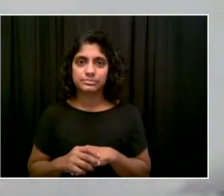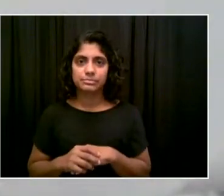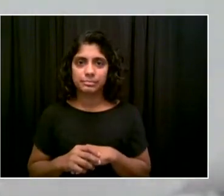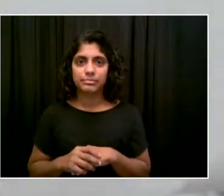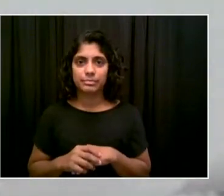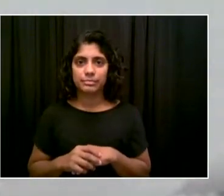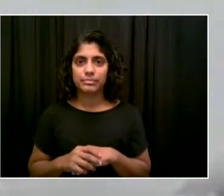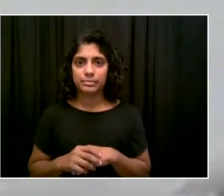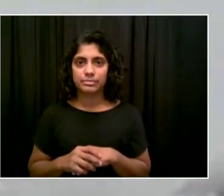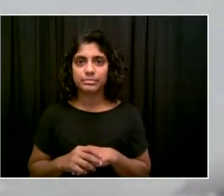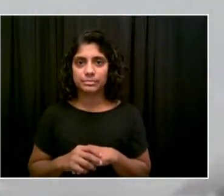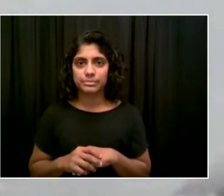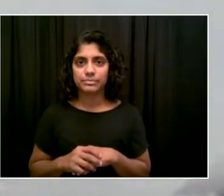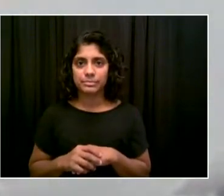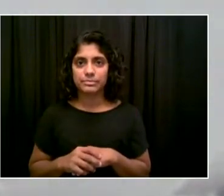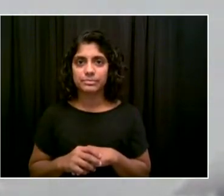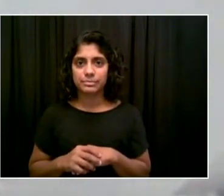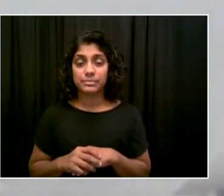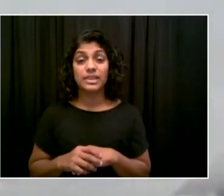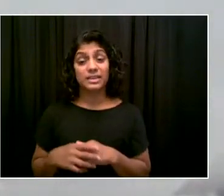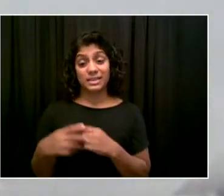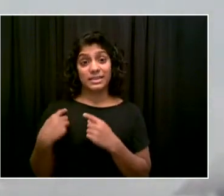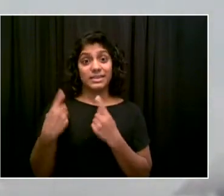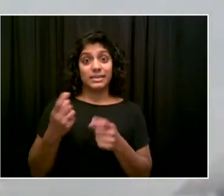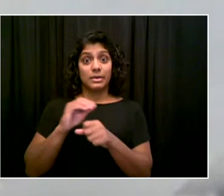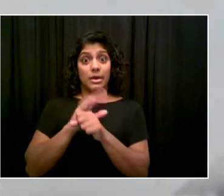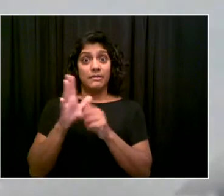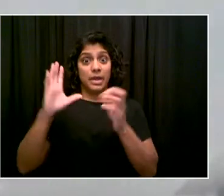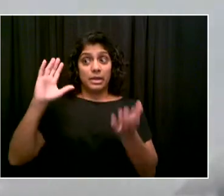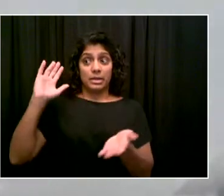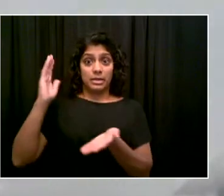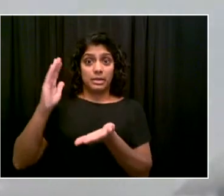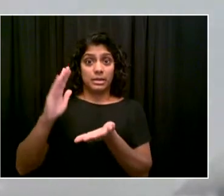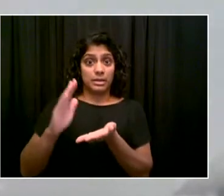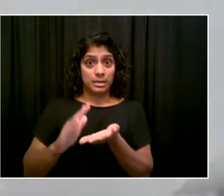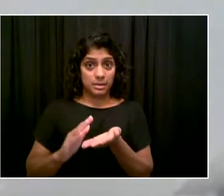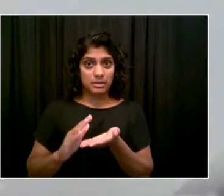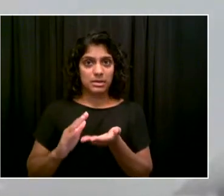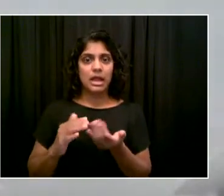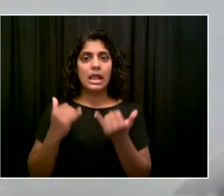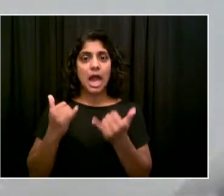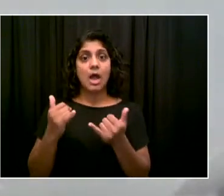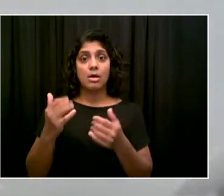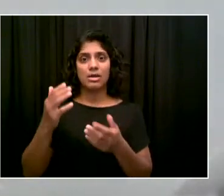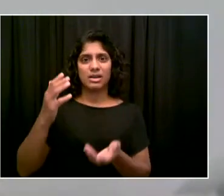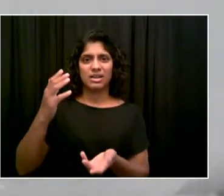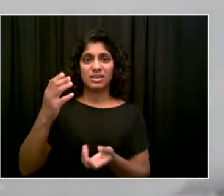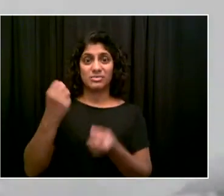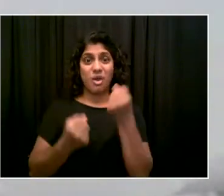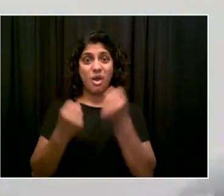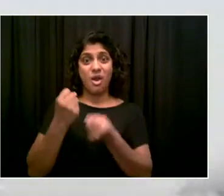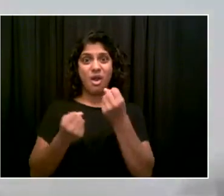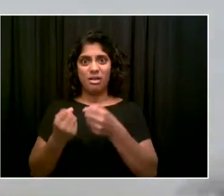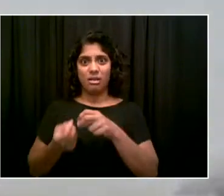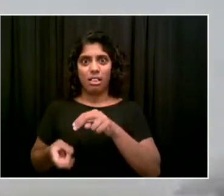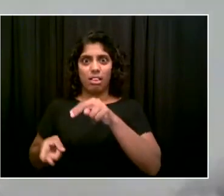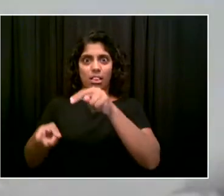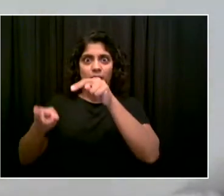AS HUMANLY POSSIBLE AND WE CERTAINLY AGREE BY NEXT SUMMER. WE CANNOT WAIT ANY LONGER. COVID-19 ONLY INCREASED OUR NEED FOR CONGESTION PRICING.